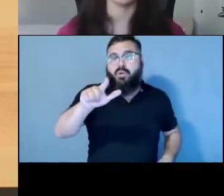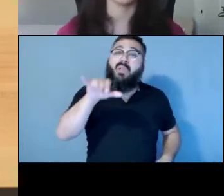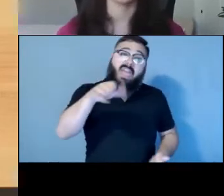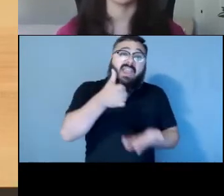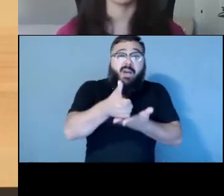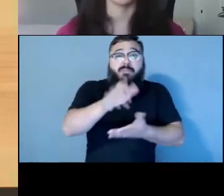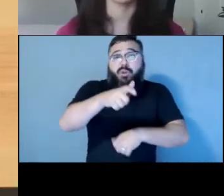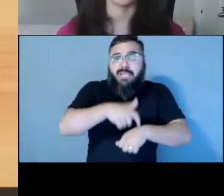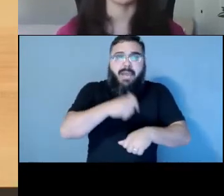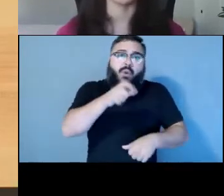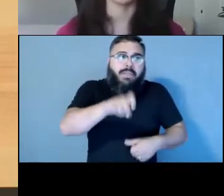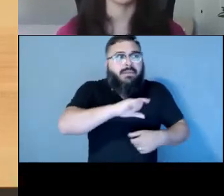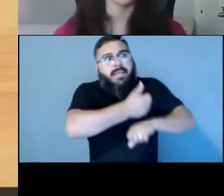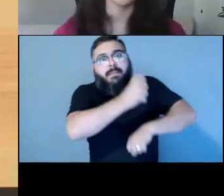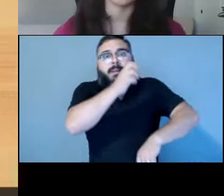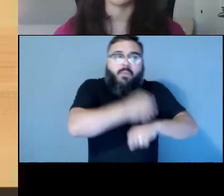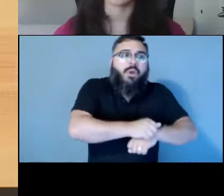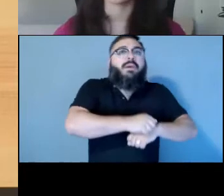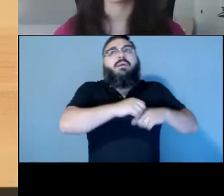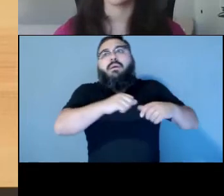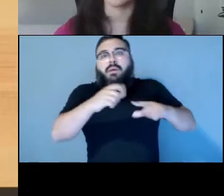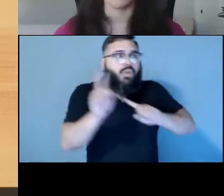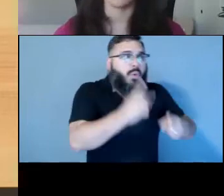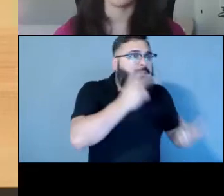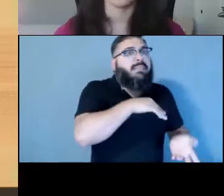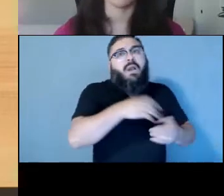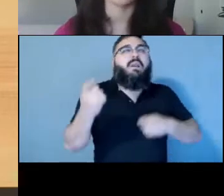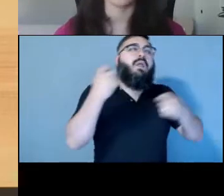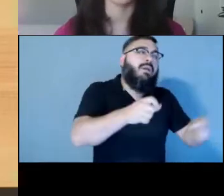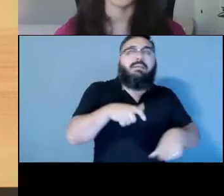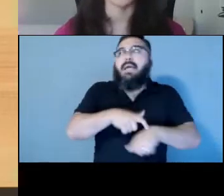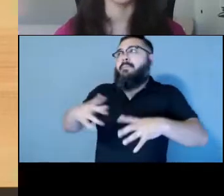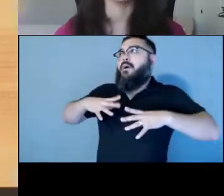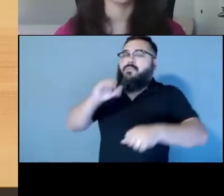and also save money from having to see the doctor, it seems like that's pretty common for my clients right now,